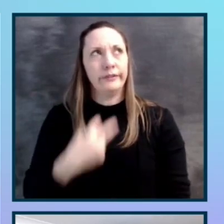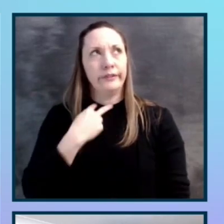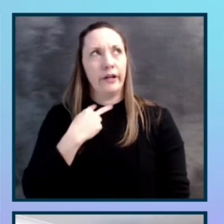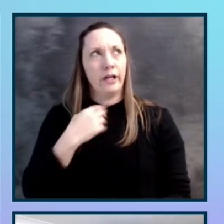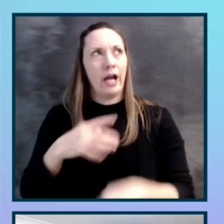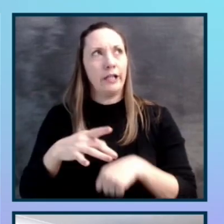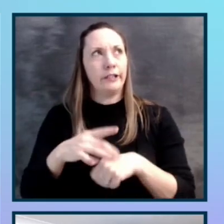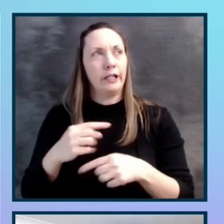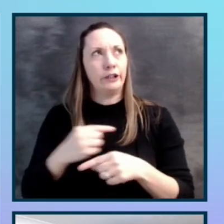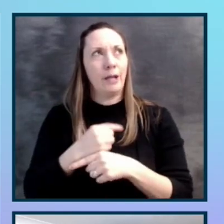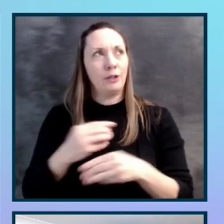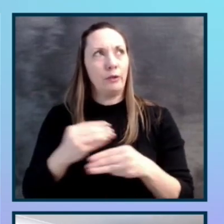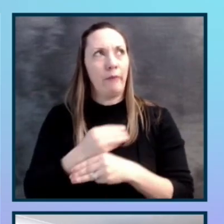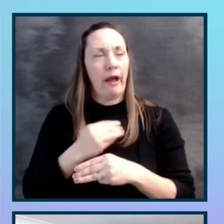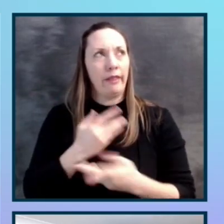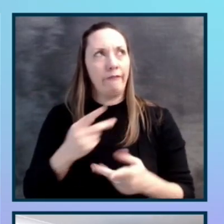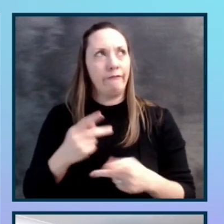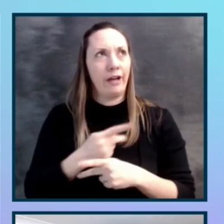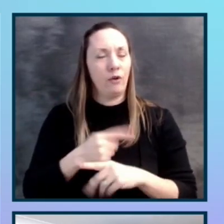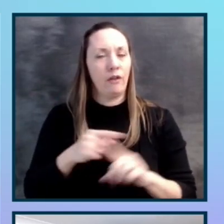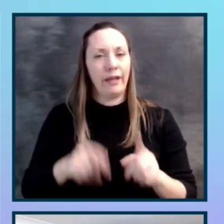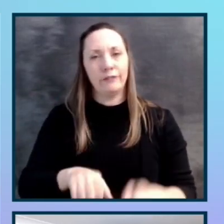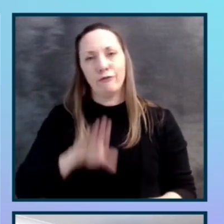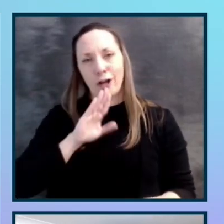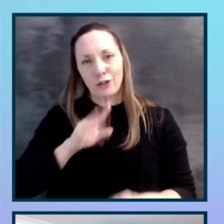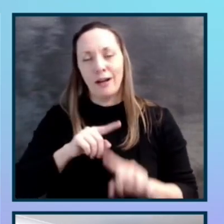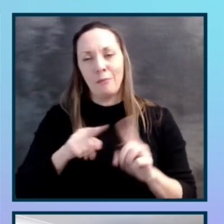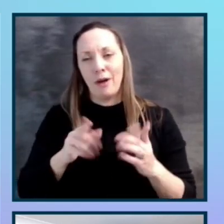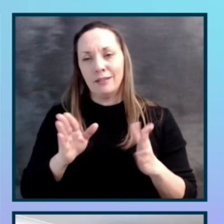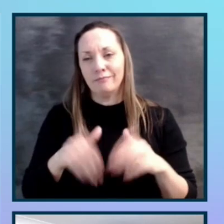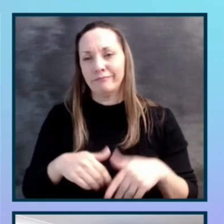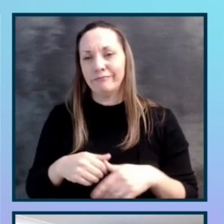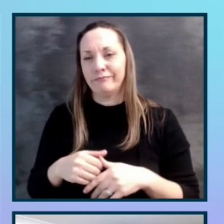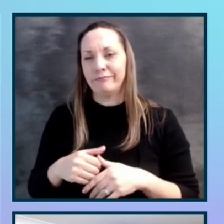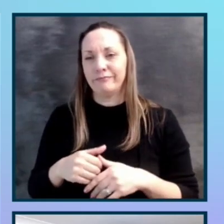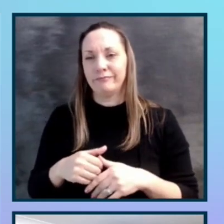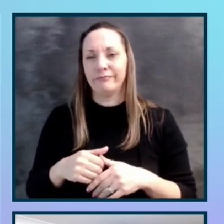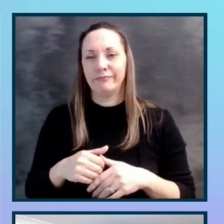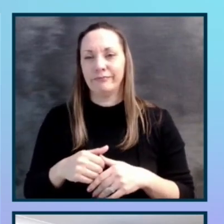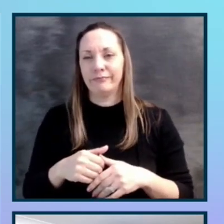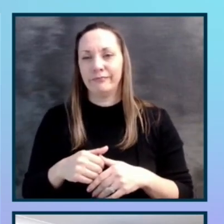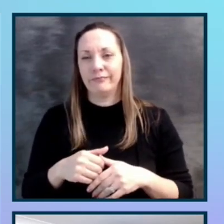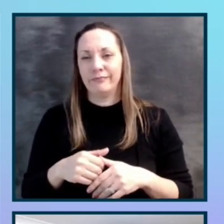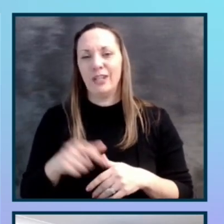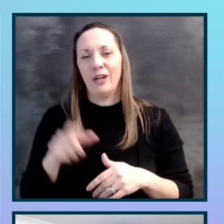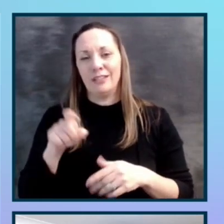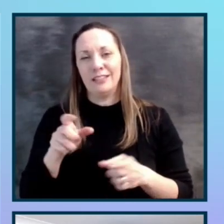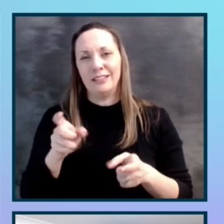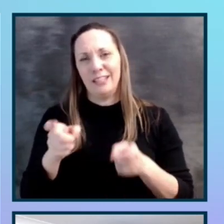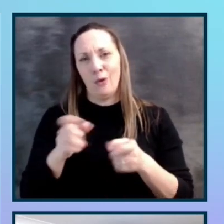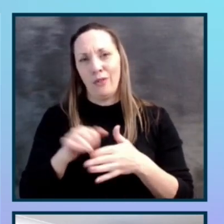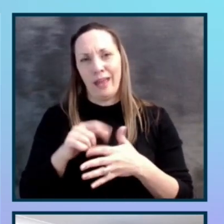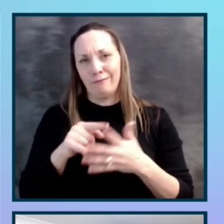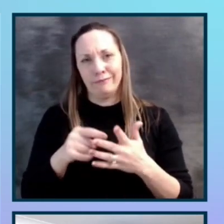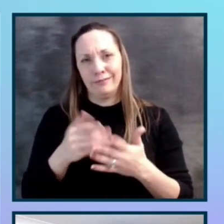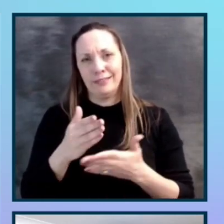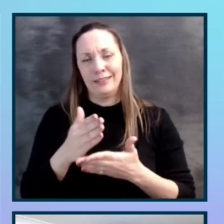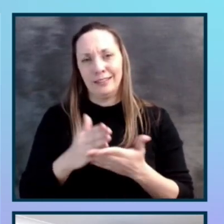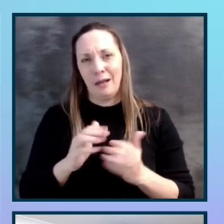but you know, it's the thing that most players have contend with to varying extends, but crew will, you know, get me to a cannon,